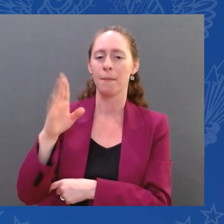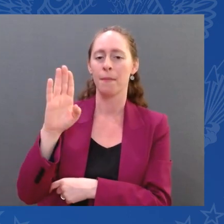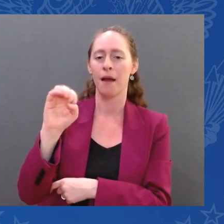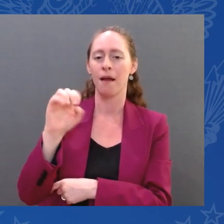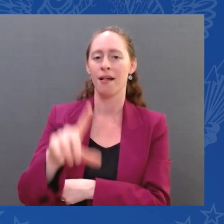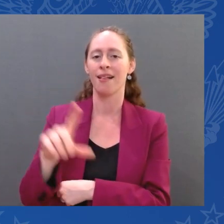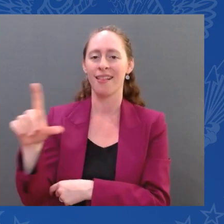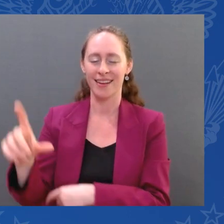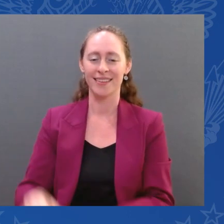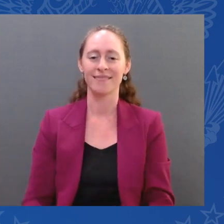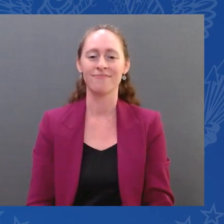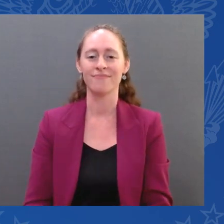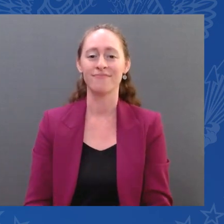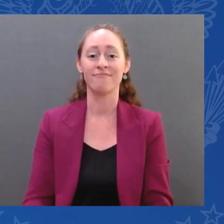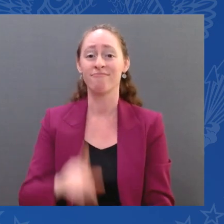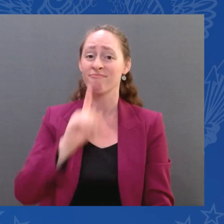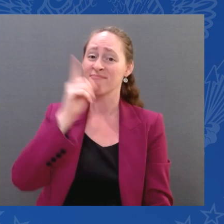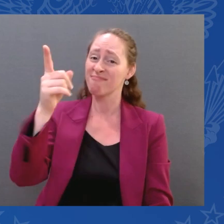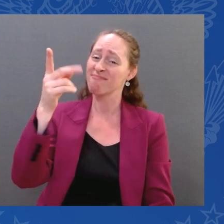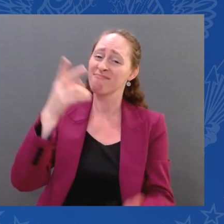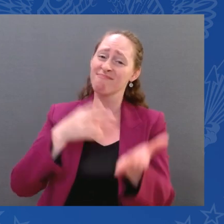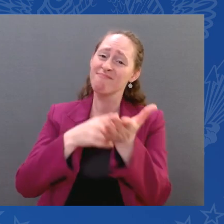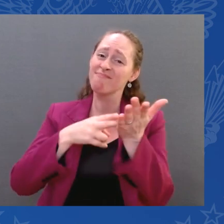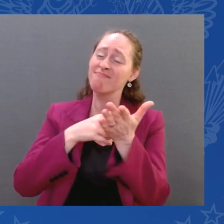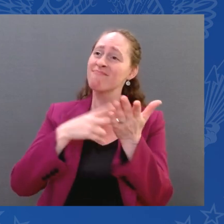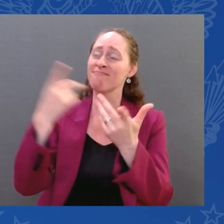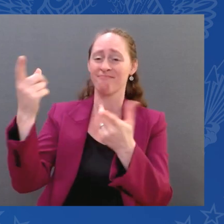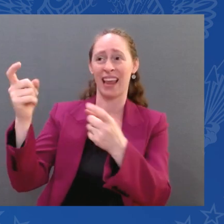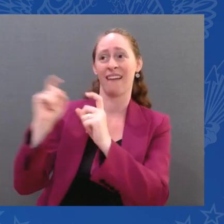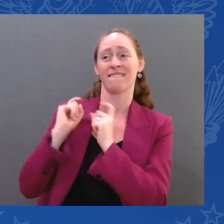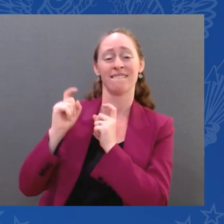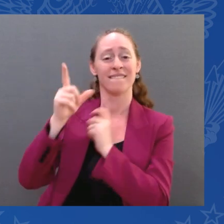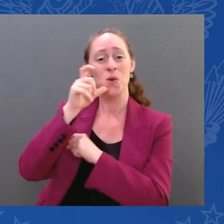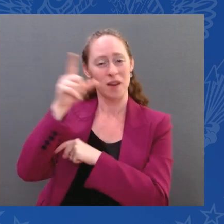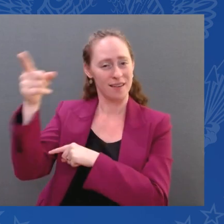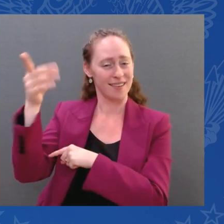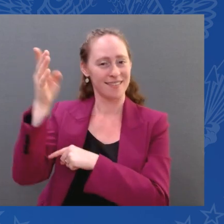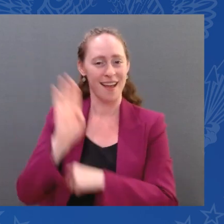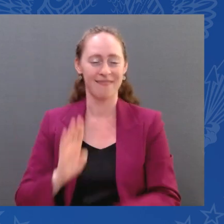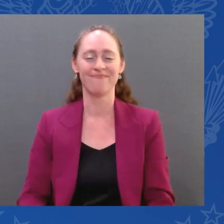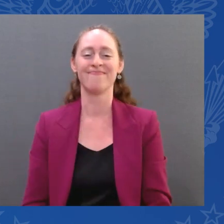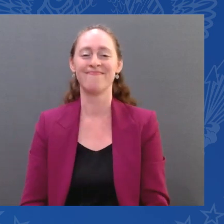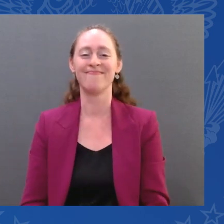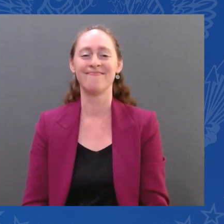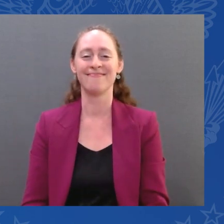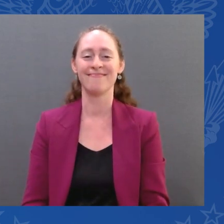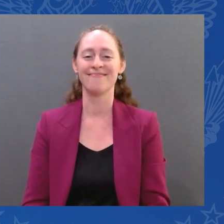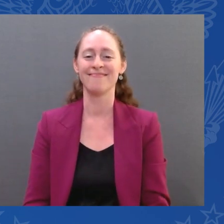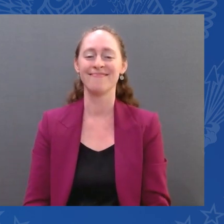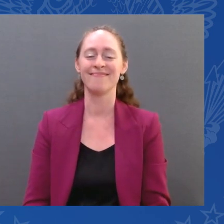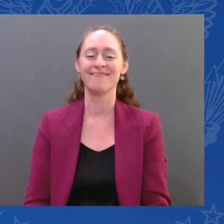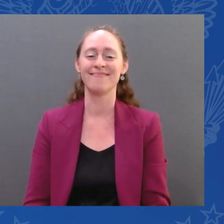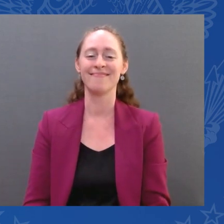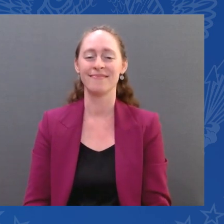she invited the belief in our church that faith without works is dead. And we'll know me for what you will know me